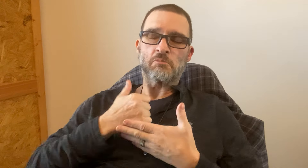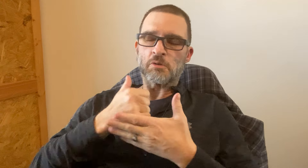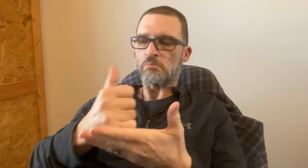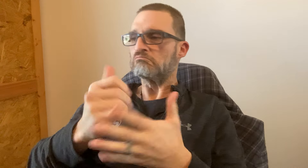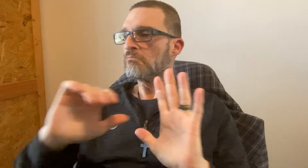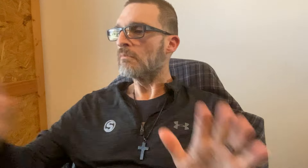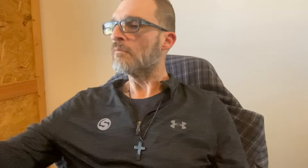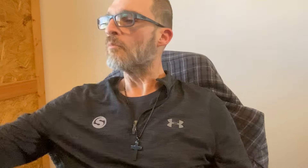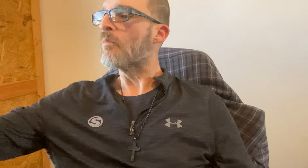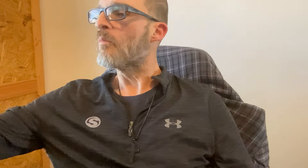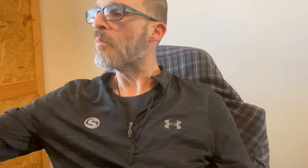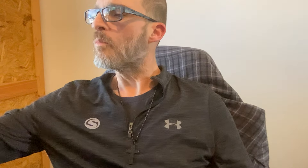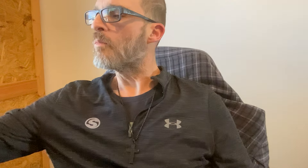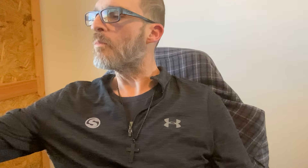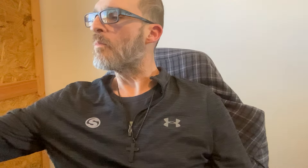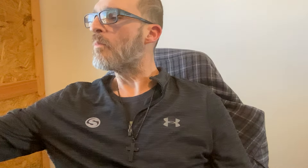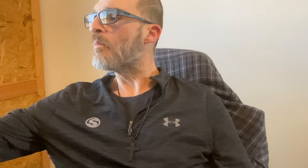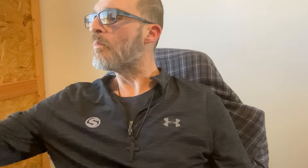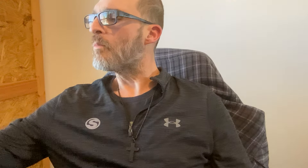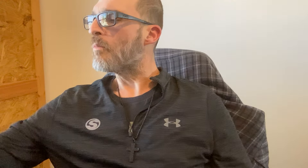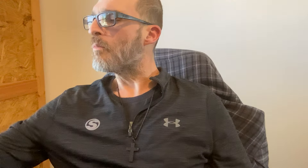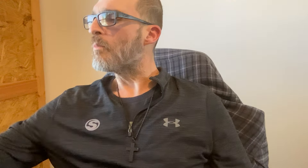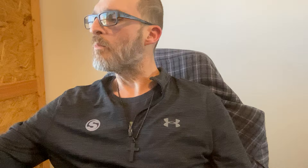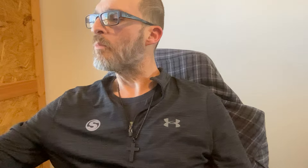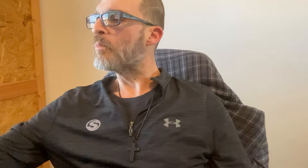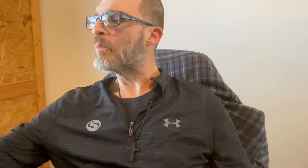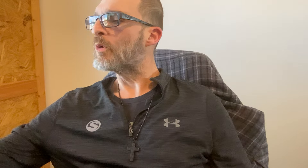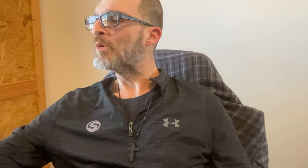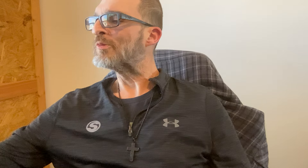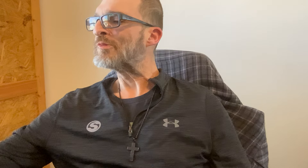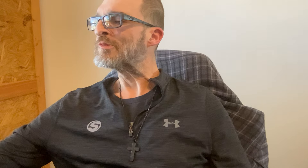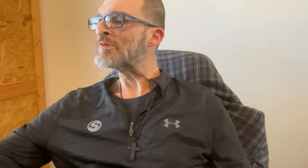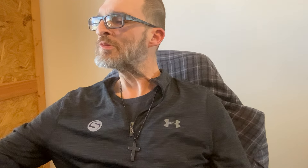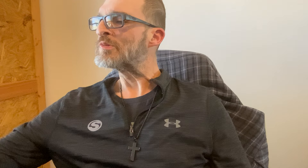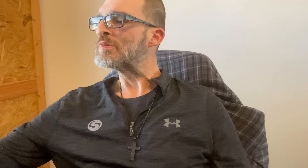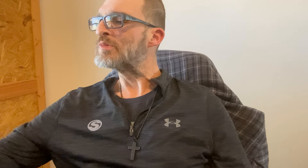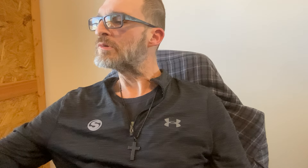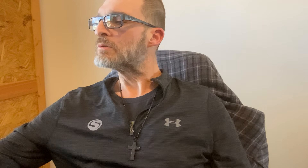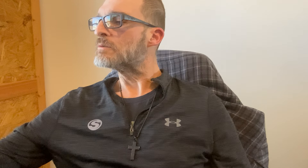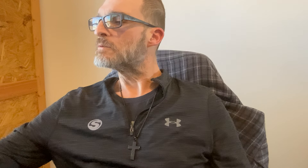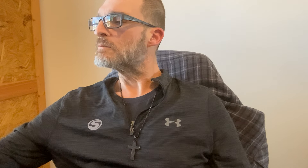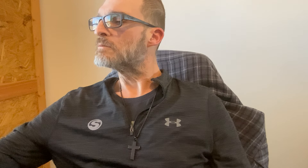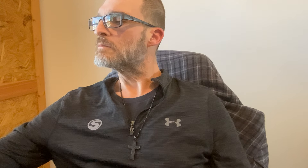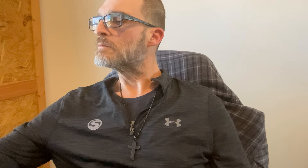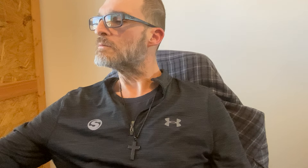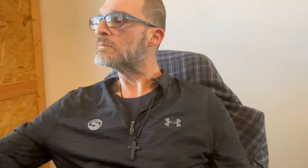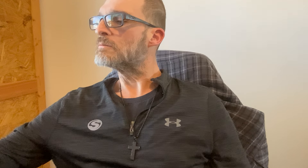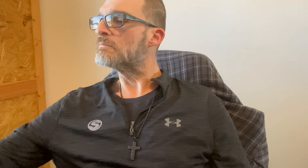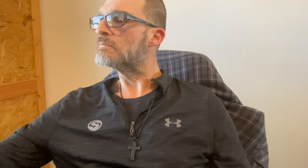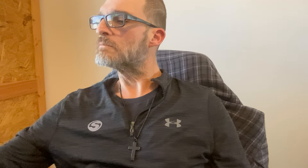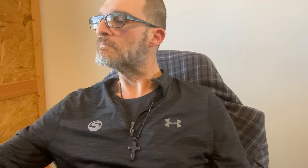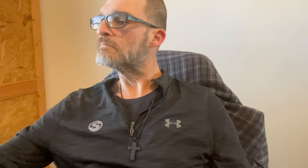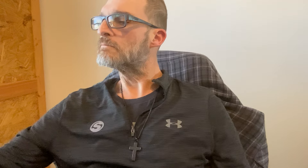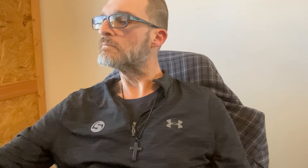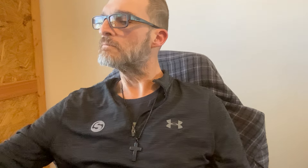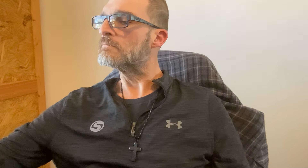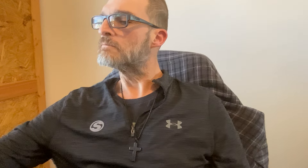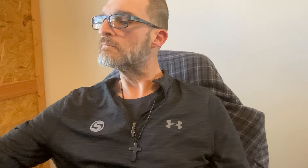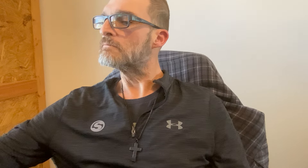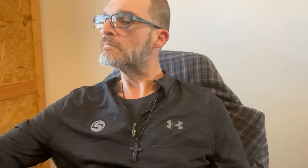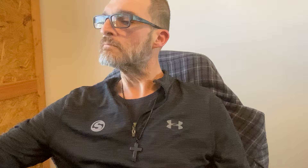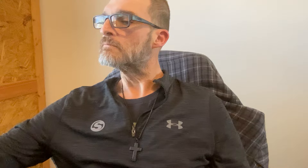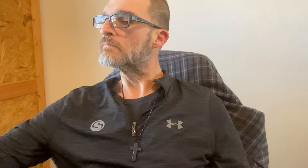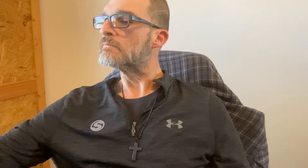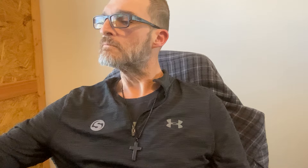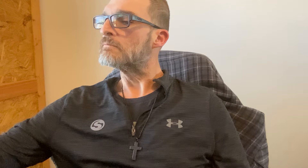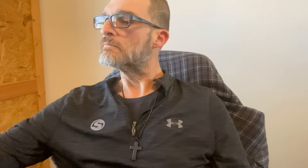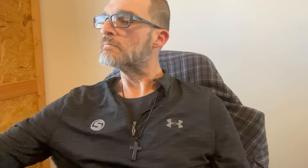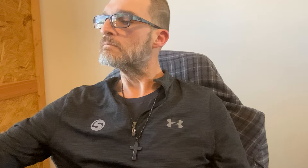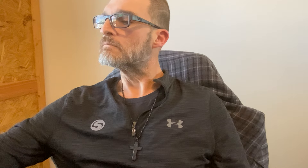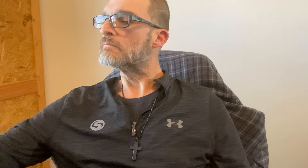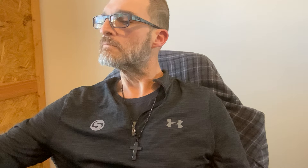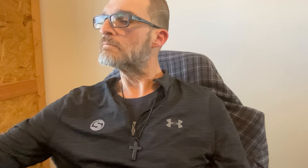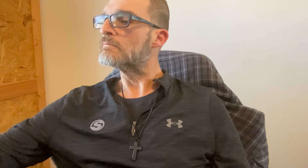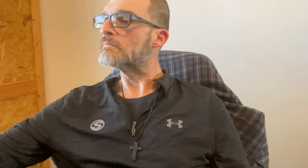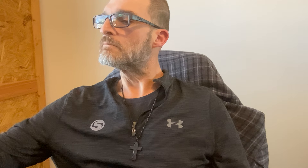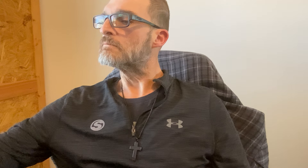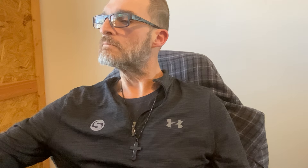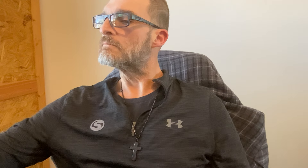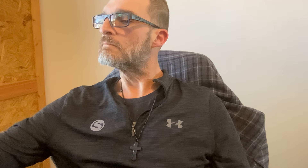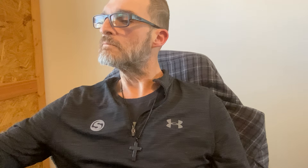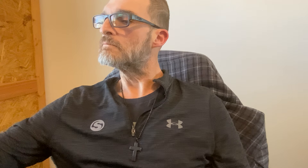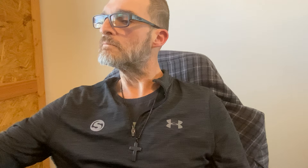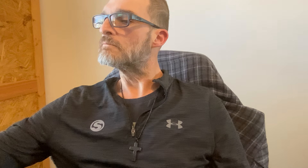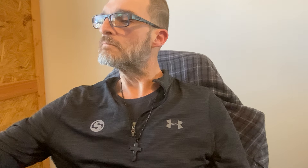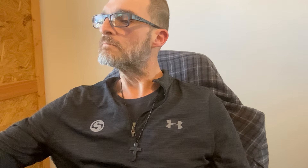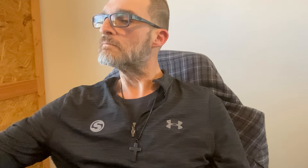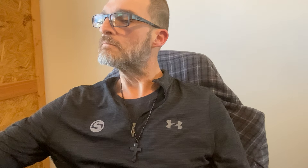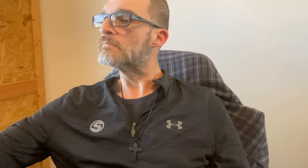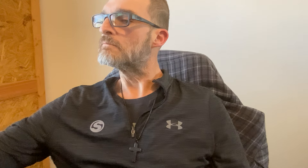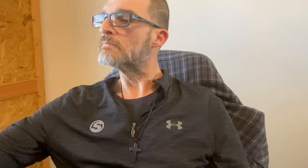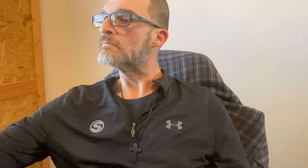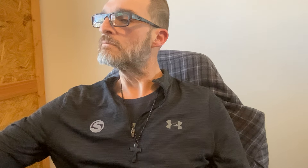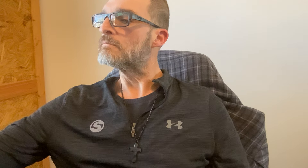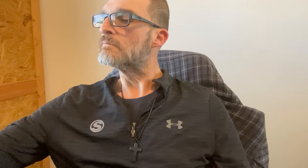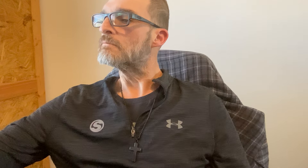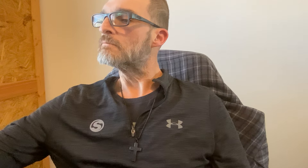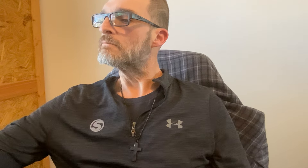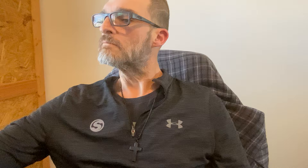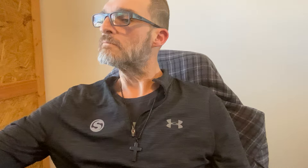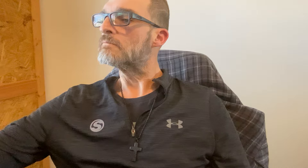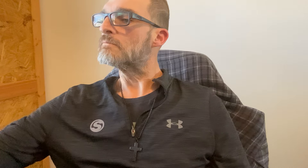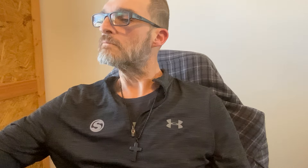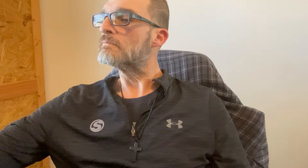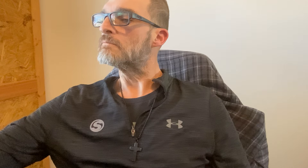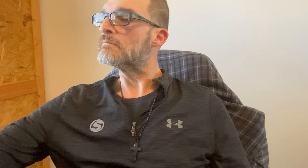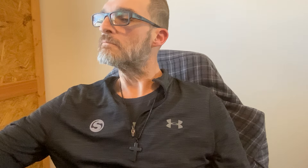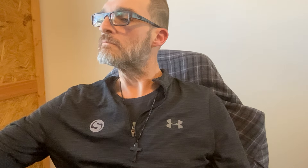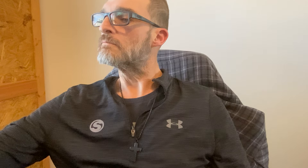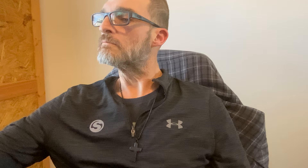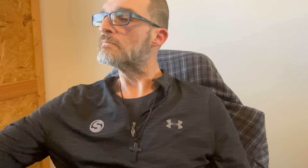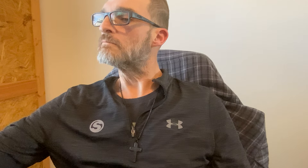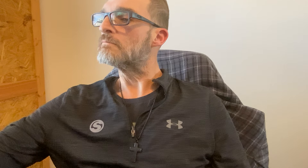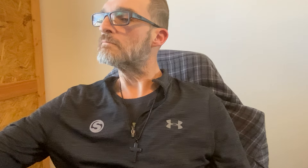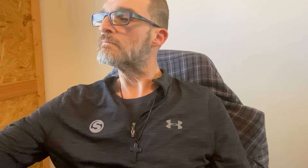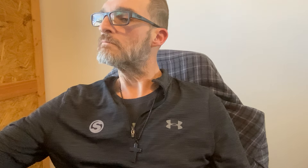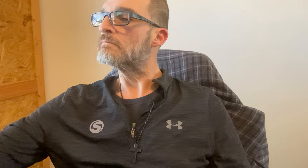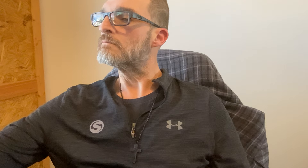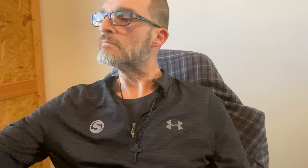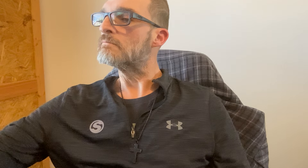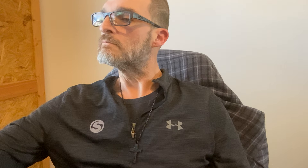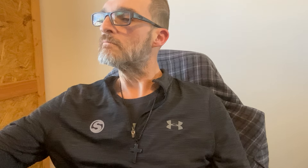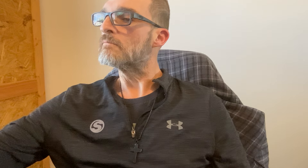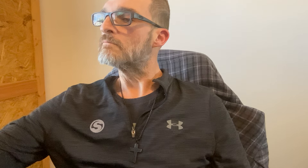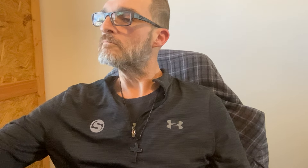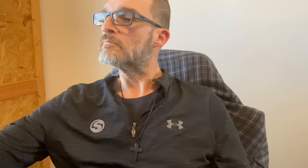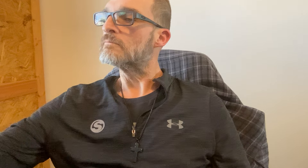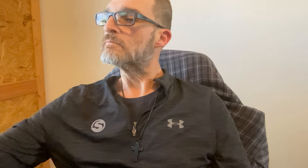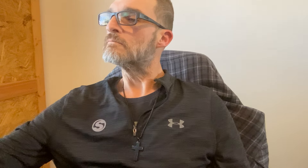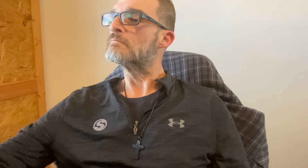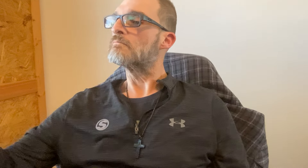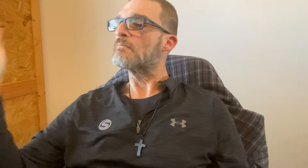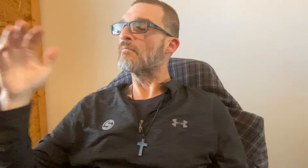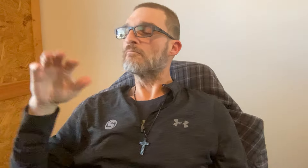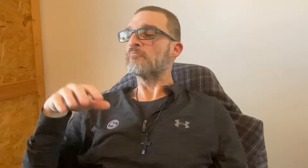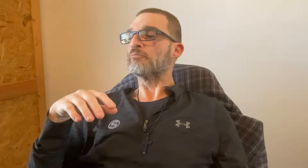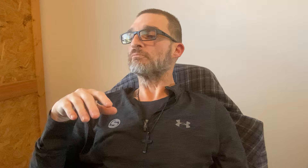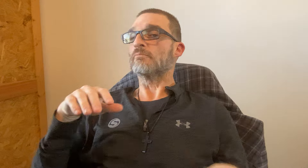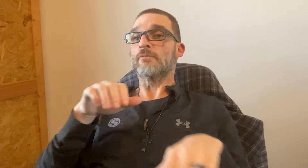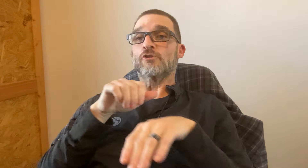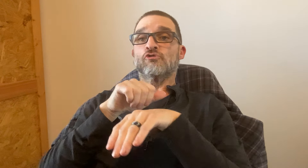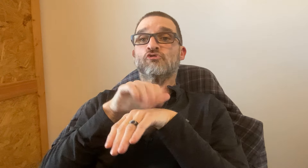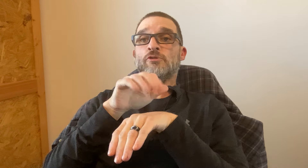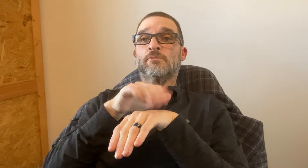It's important to help each other both ways.